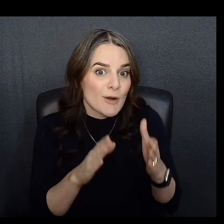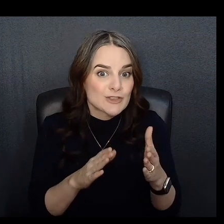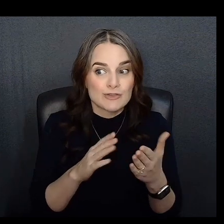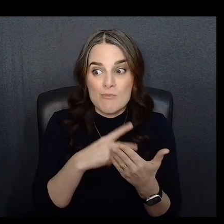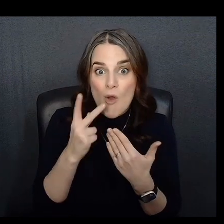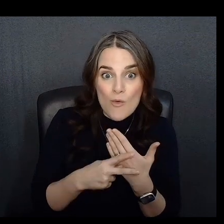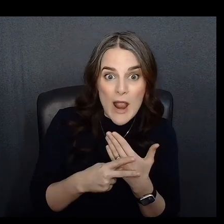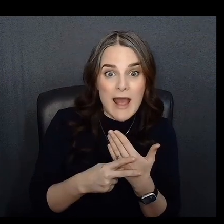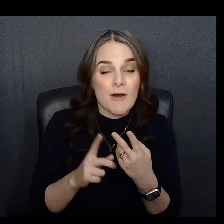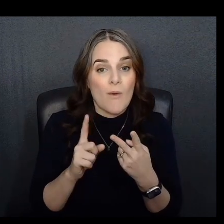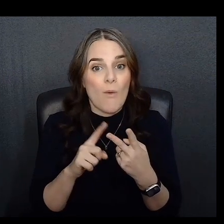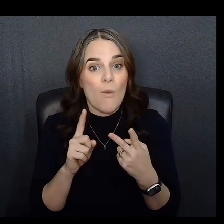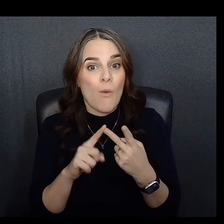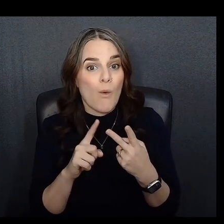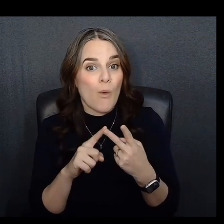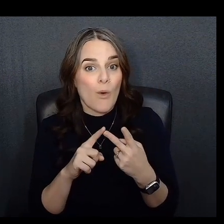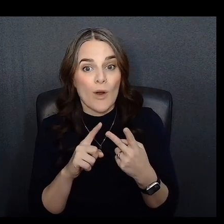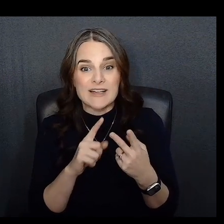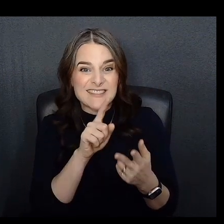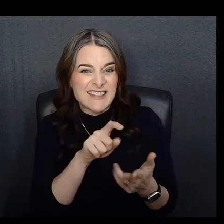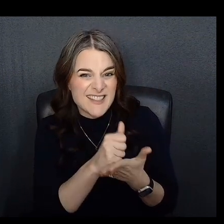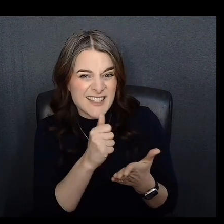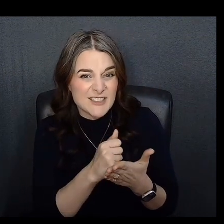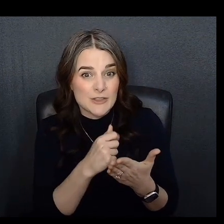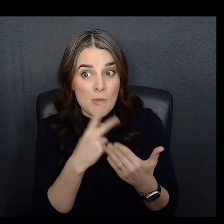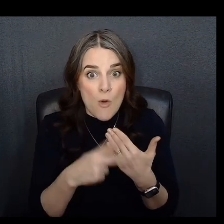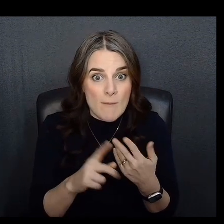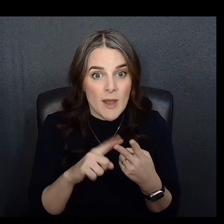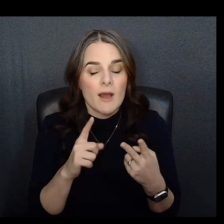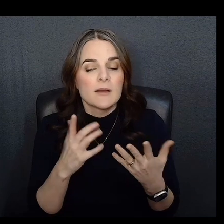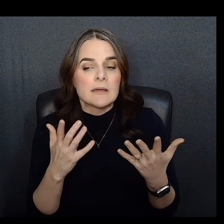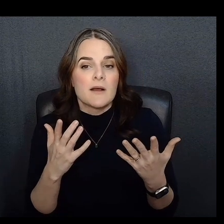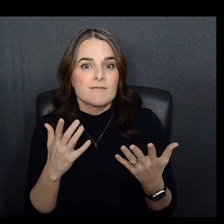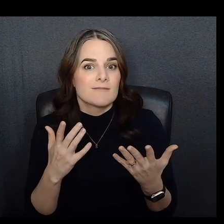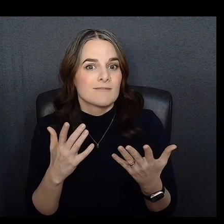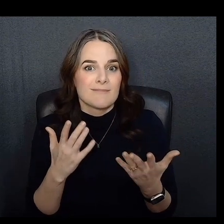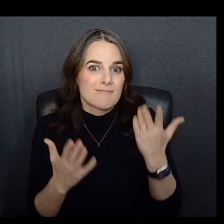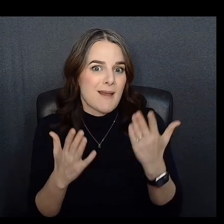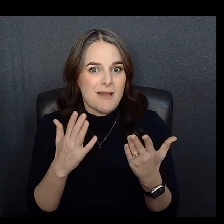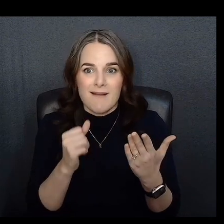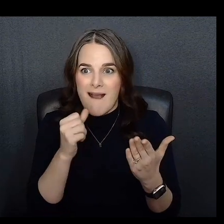your device might be censored. So the language that you have access to might not be the exact language that you